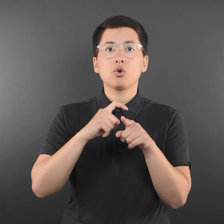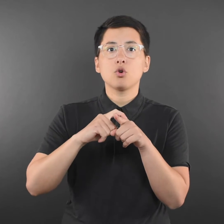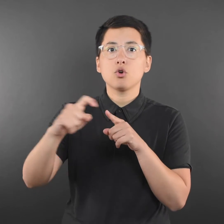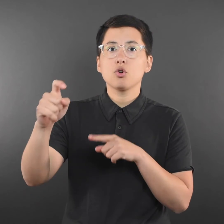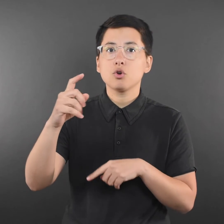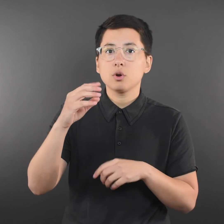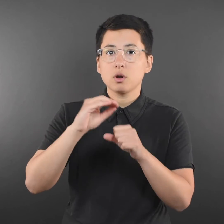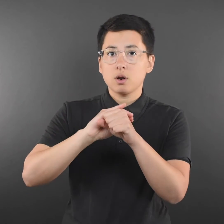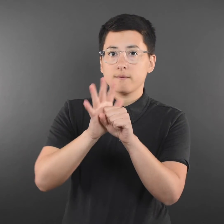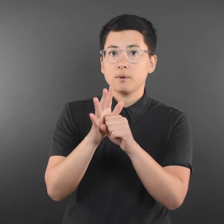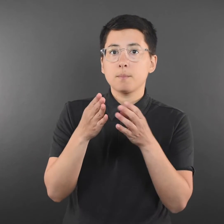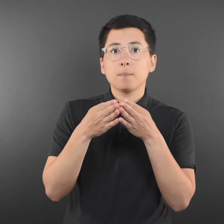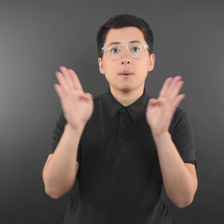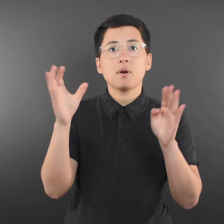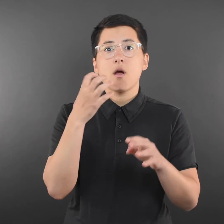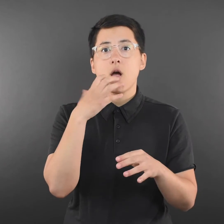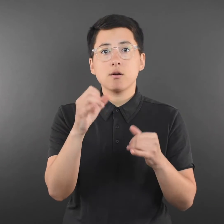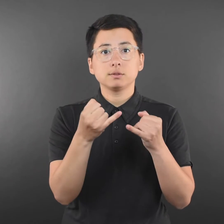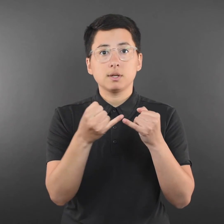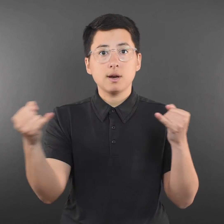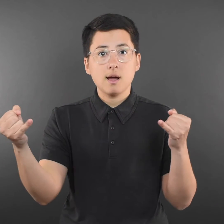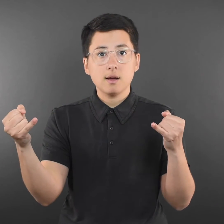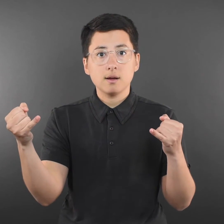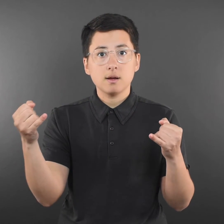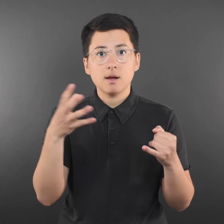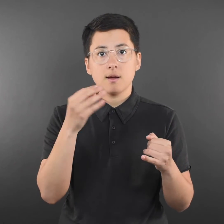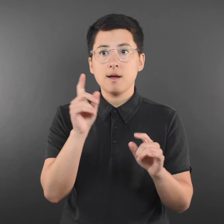for people who call the COVID-19 public hotline and to answer